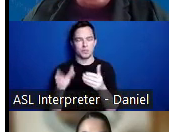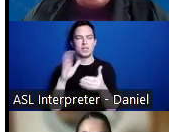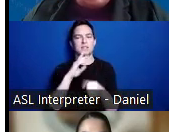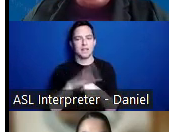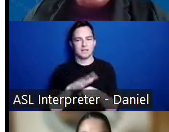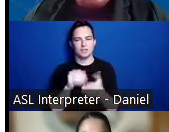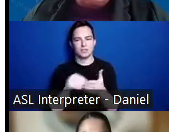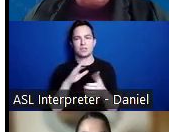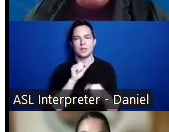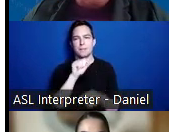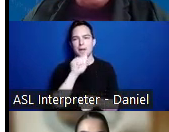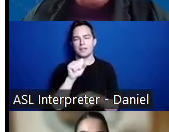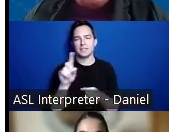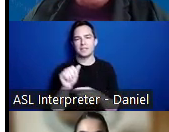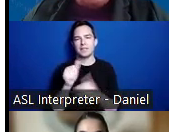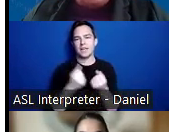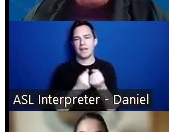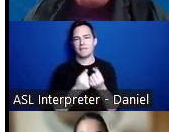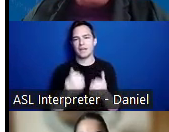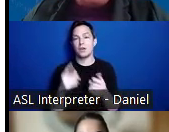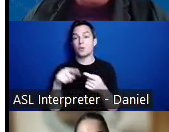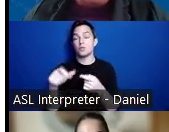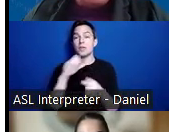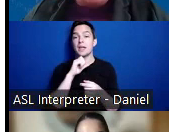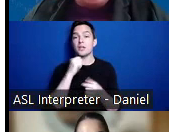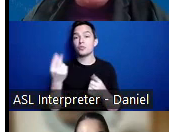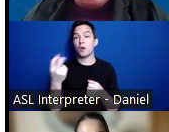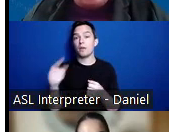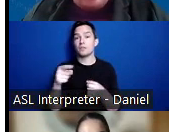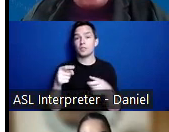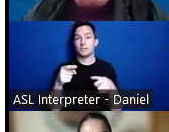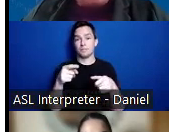passionate disability advocate. When she was just 12 years old, she gave a TED talk about